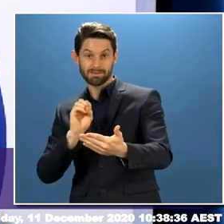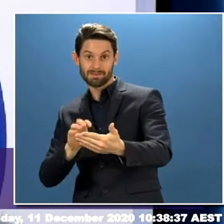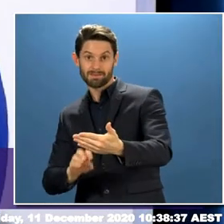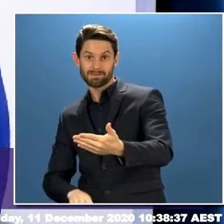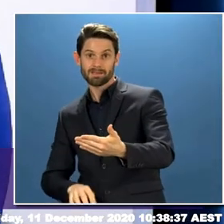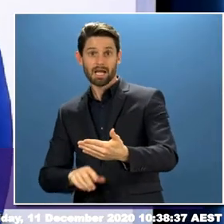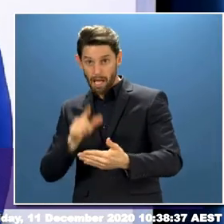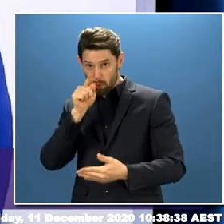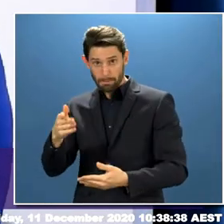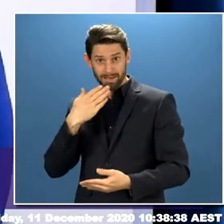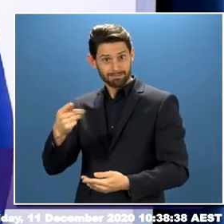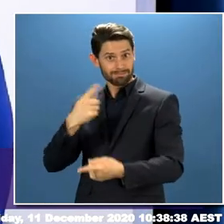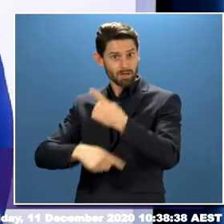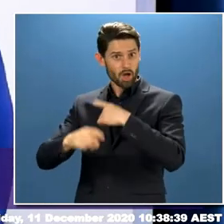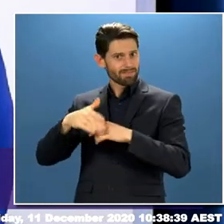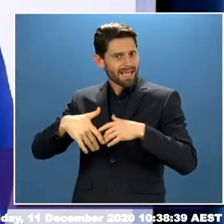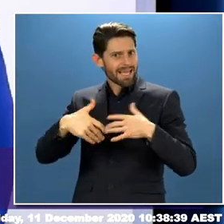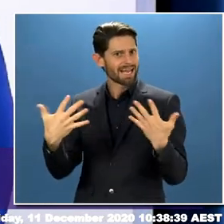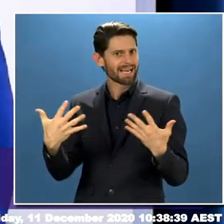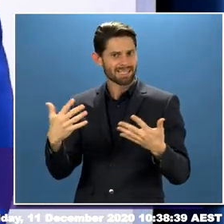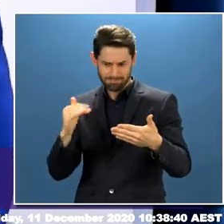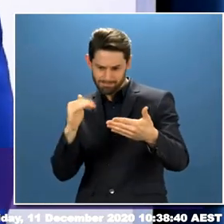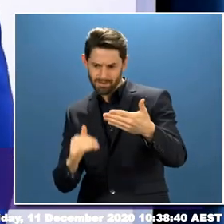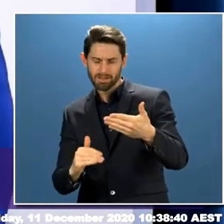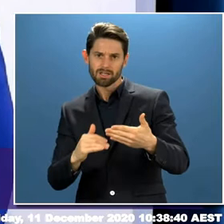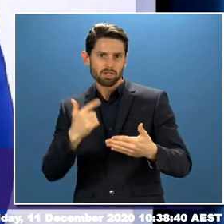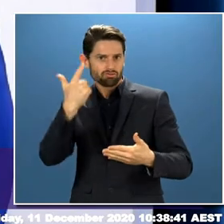Do you want to talk about any of the particular recommendations, particularly